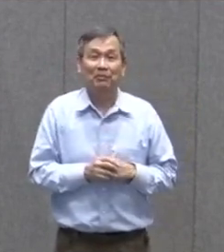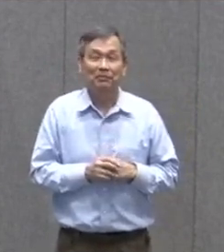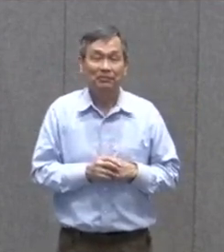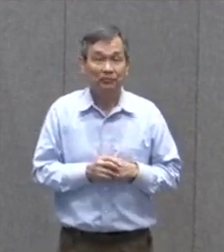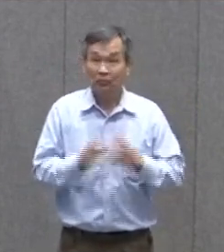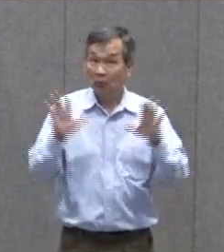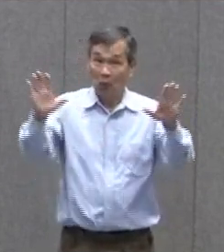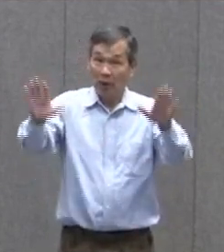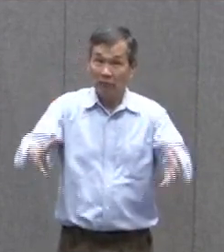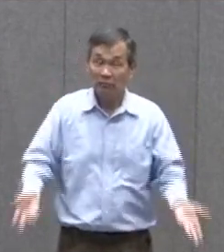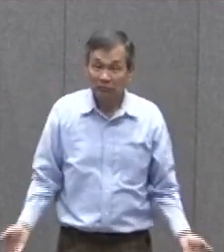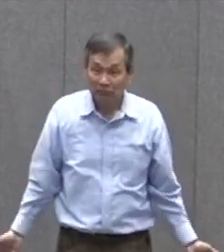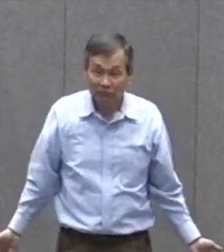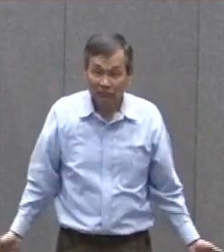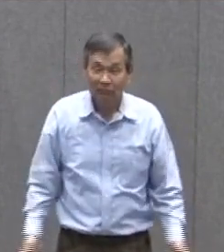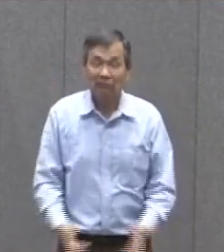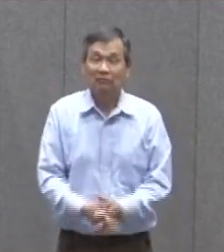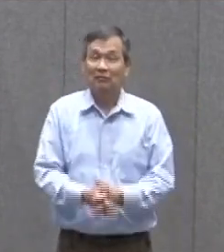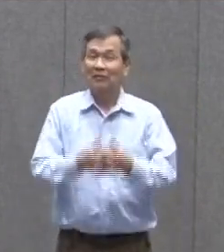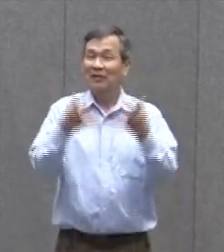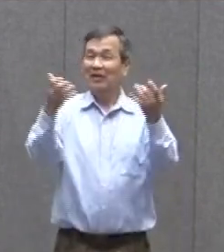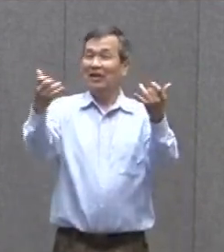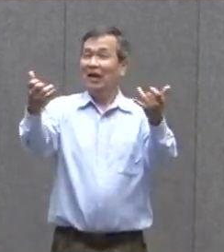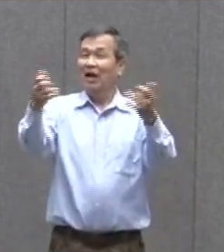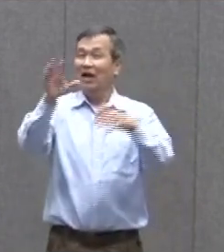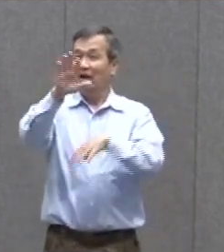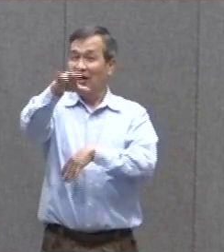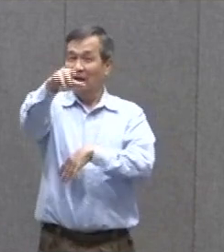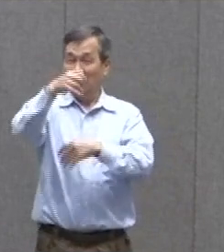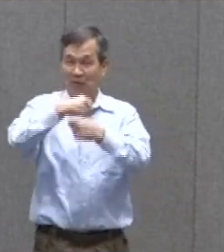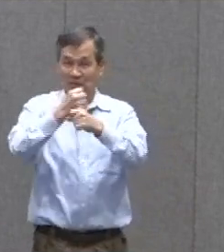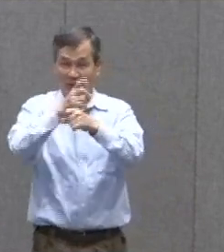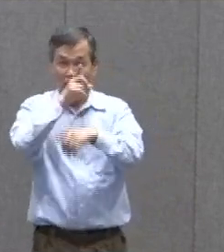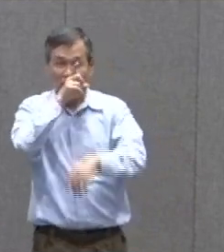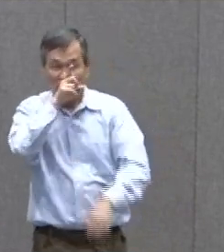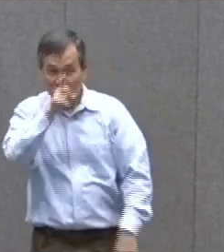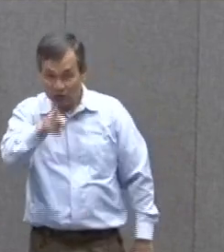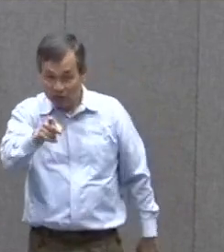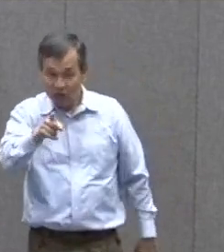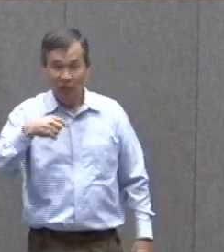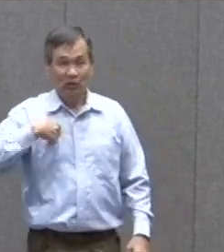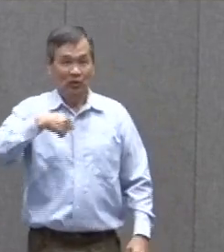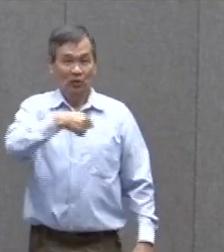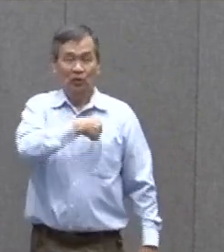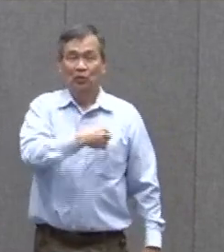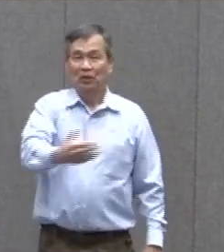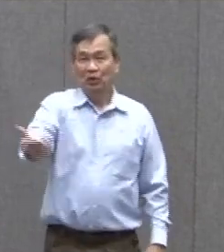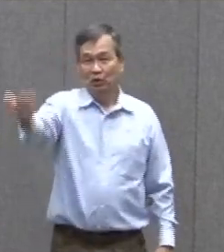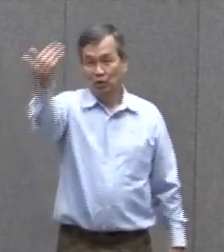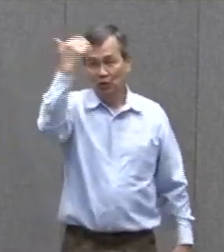Great. Now, let's just make sure that we know what nine is.